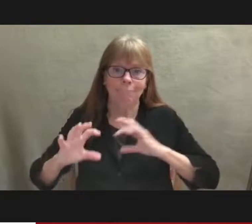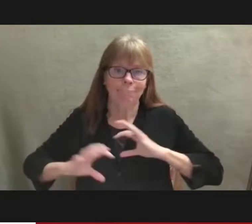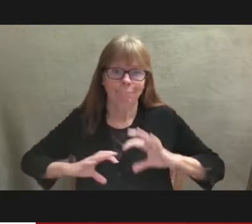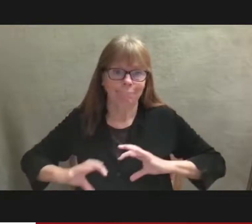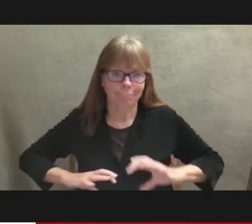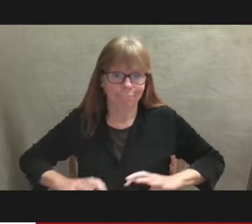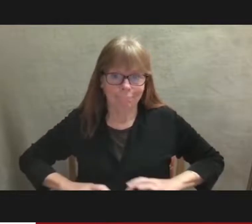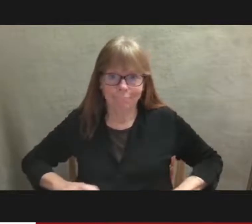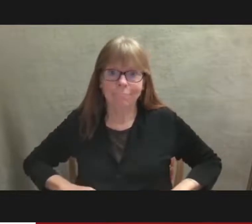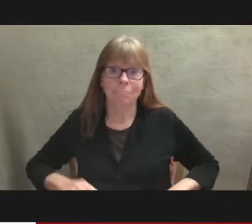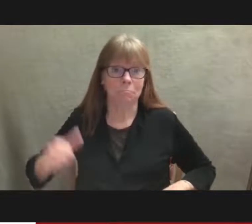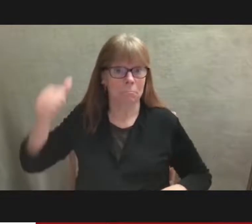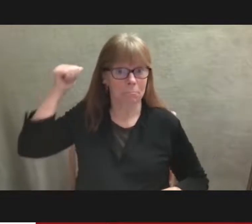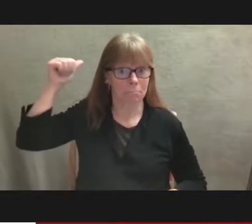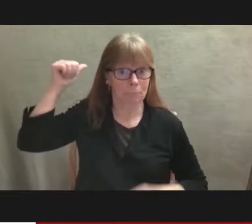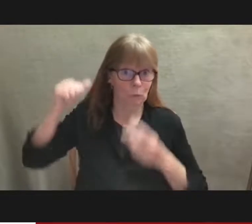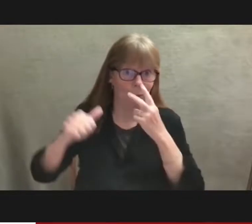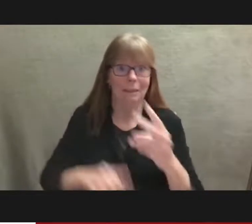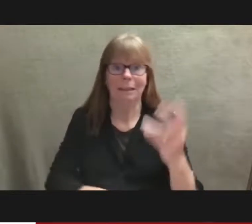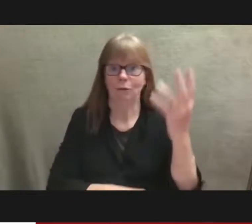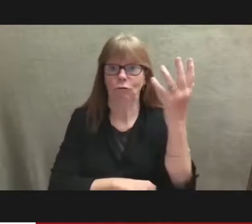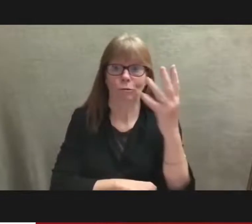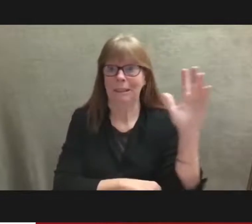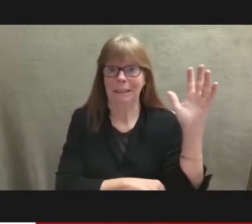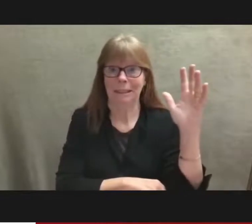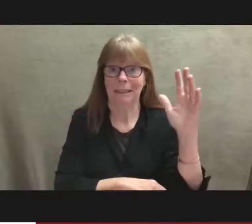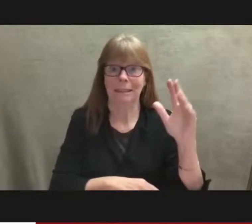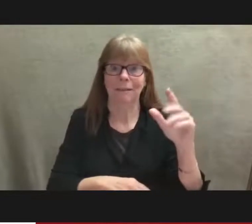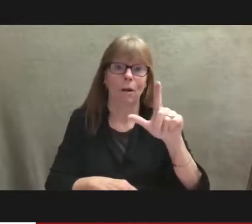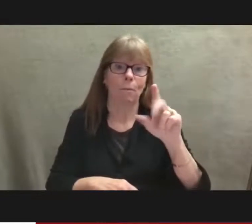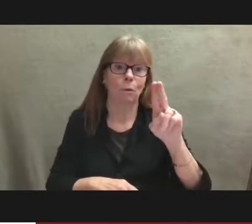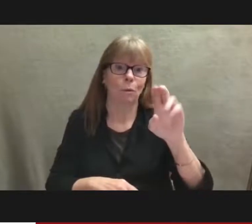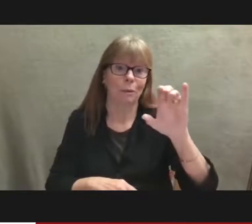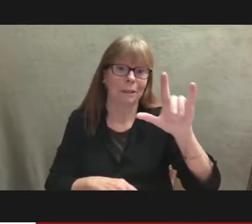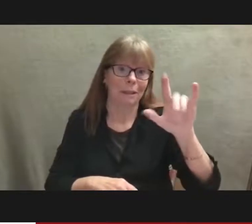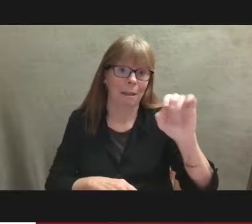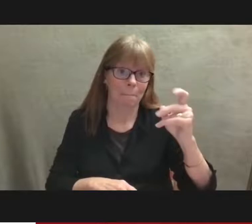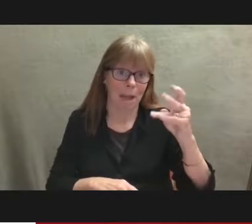flowering trees blooming in the courtyard of our Lucille Packard Children's Hospital. I serve